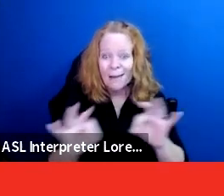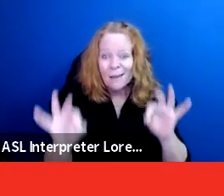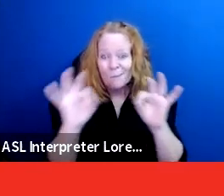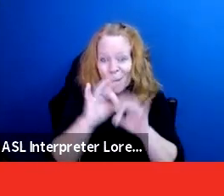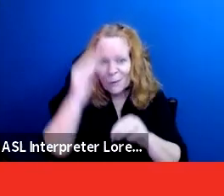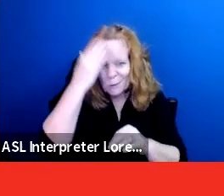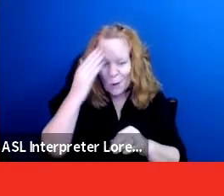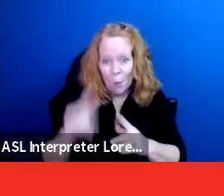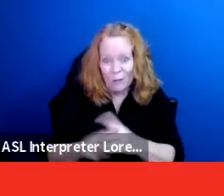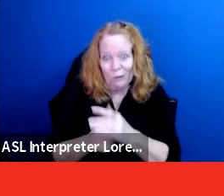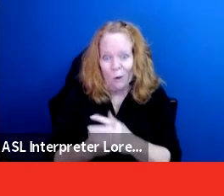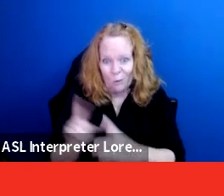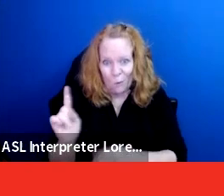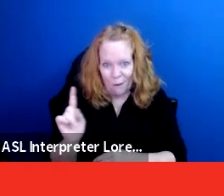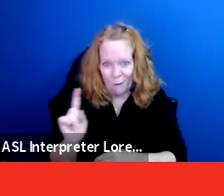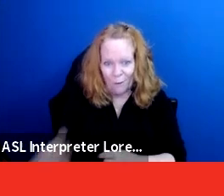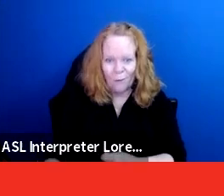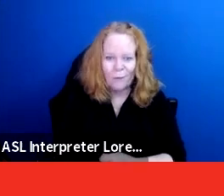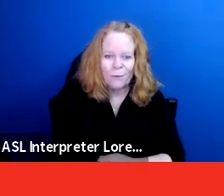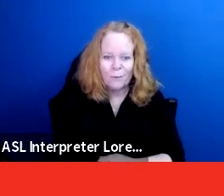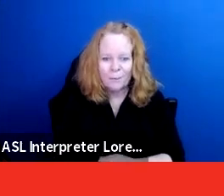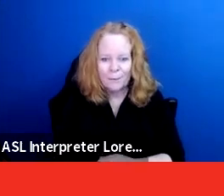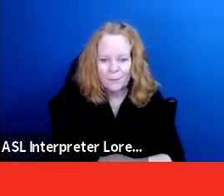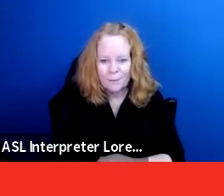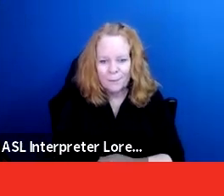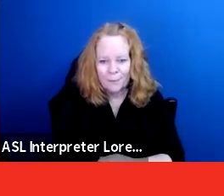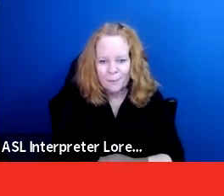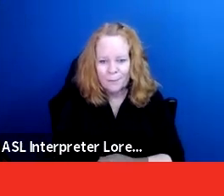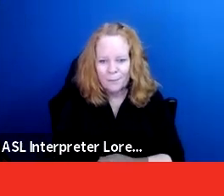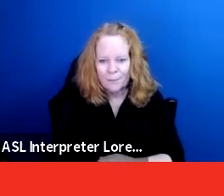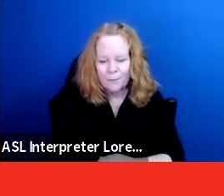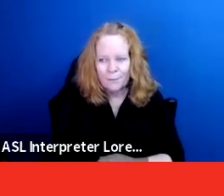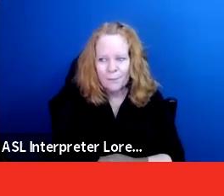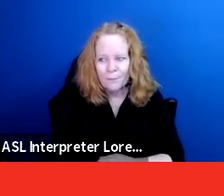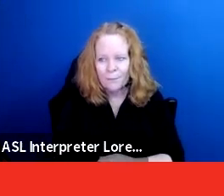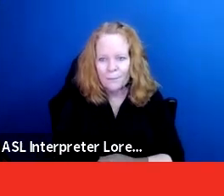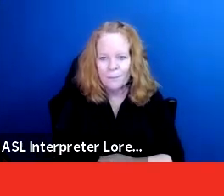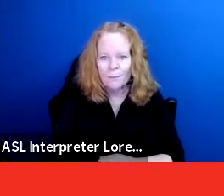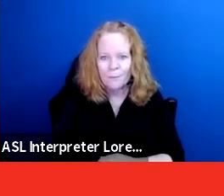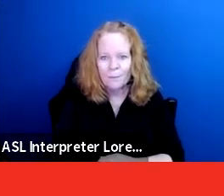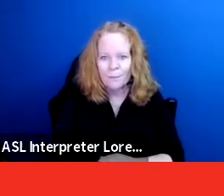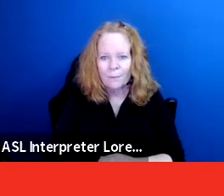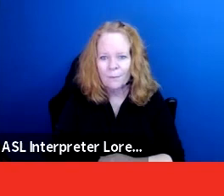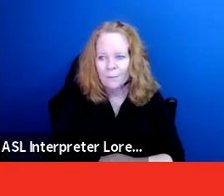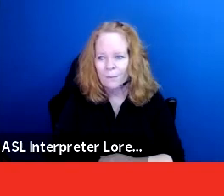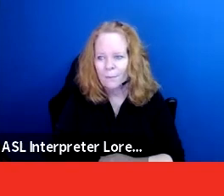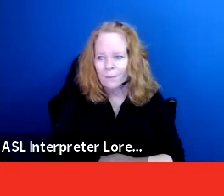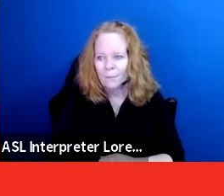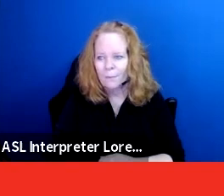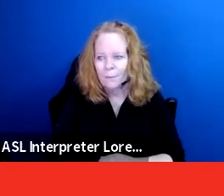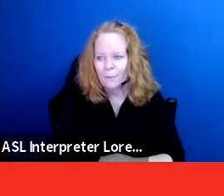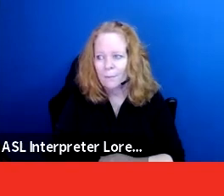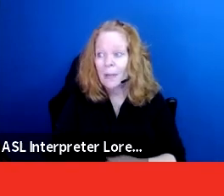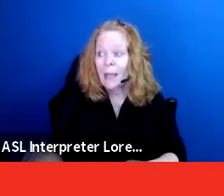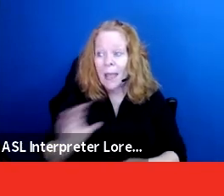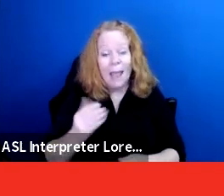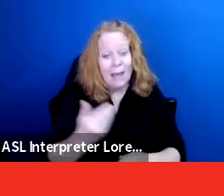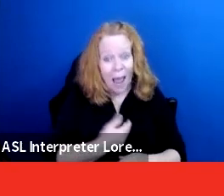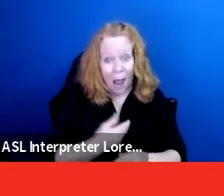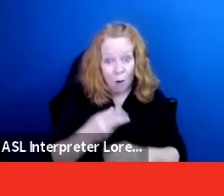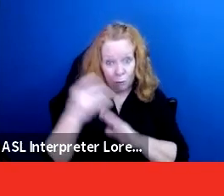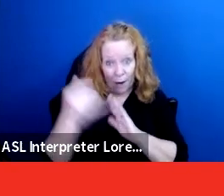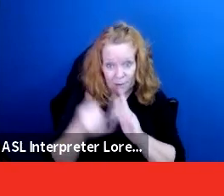start so in our project the initial success criteria were it needed to be readable text